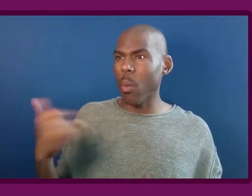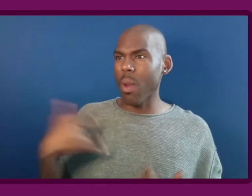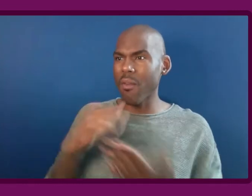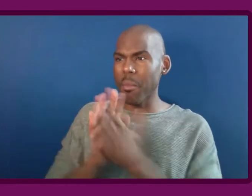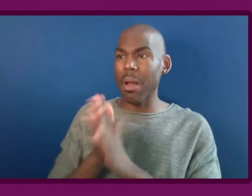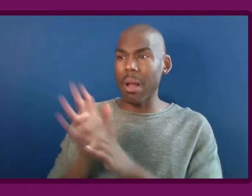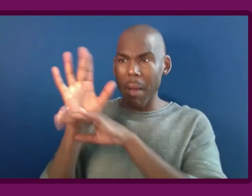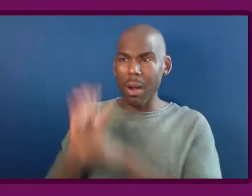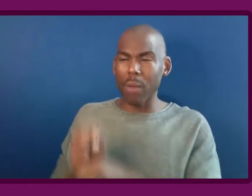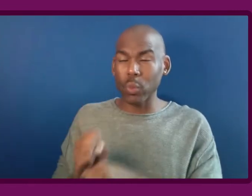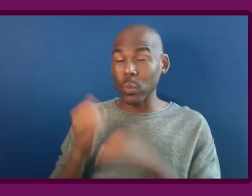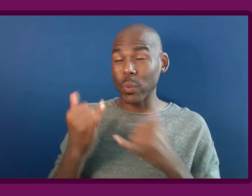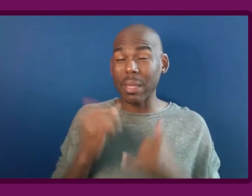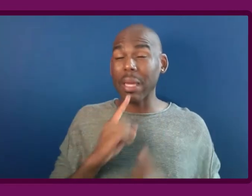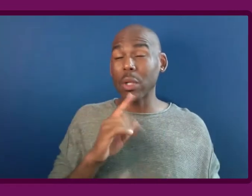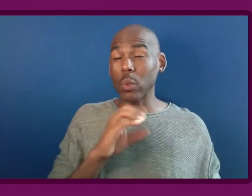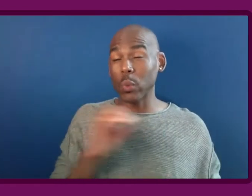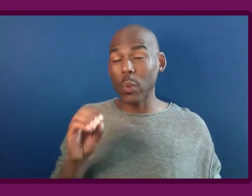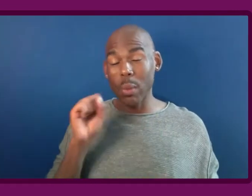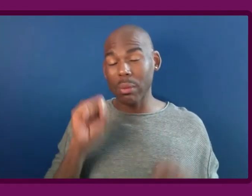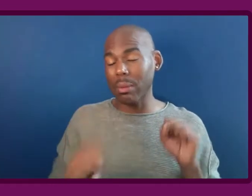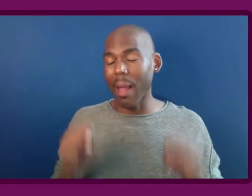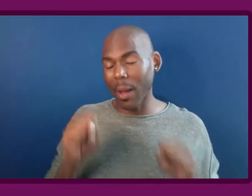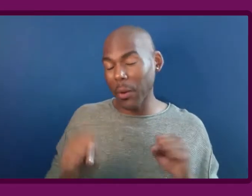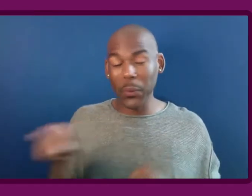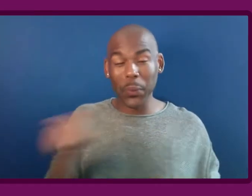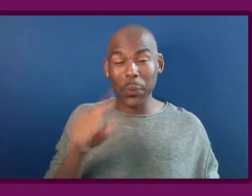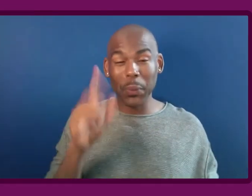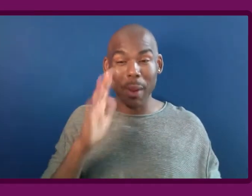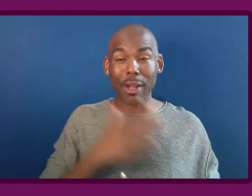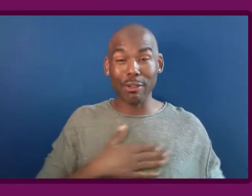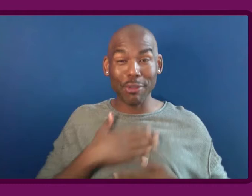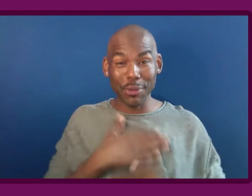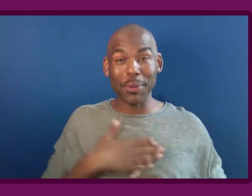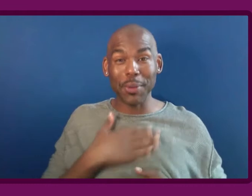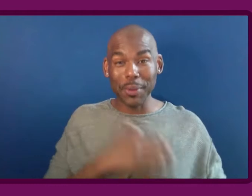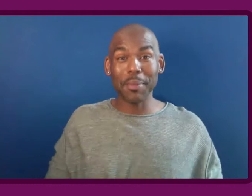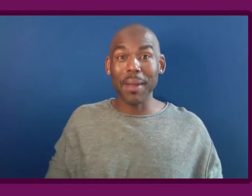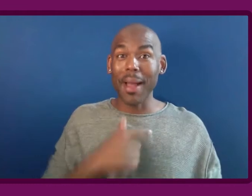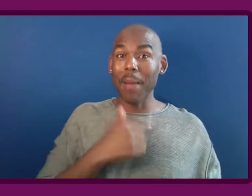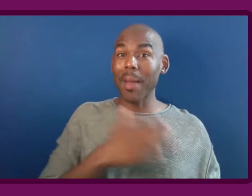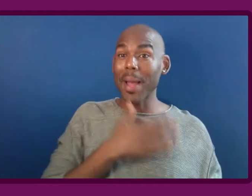Today's episode is definitely, without a doubt, one that I know that you'll enjoy. Ashley Inkumsah: